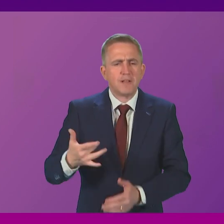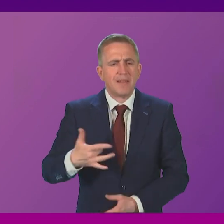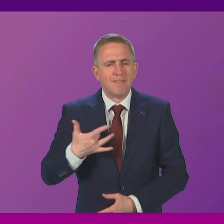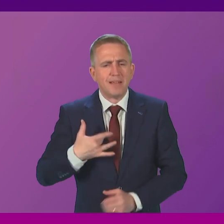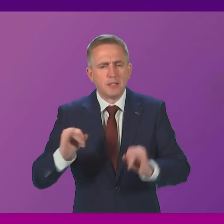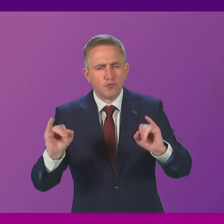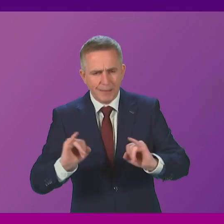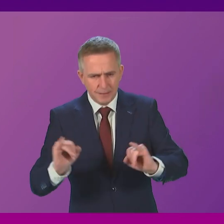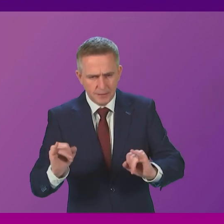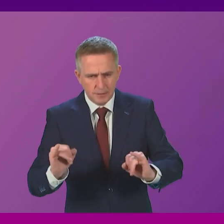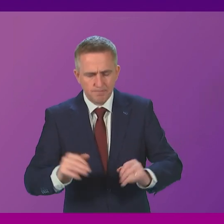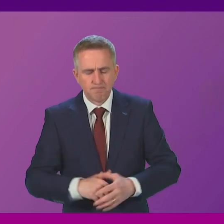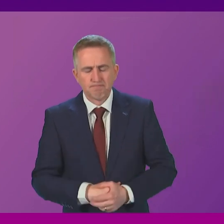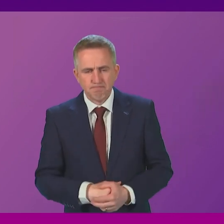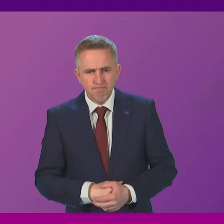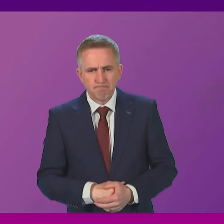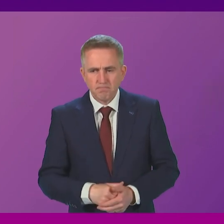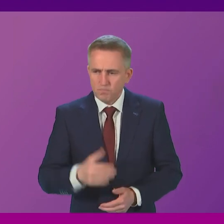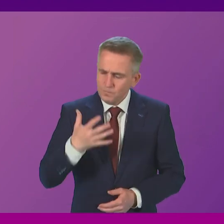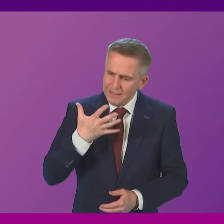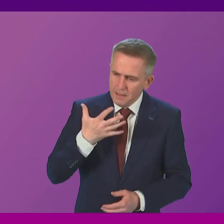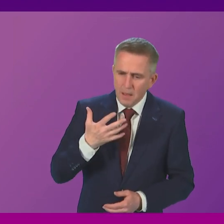One of my first conversations as First Minister will be with anti-poverty groups to explore